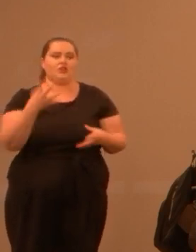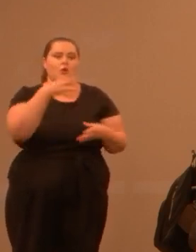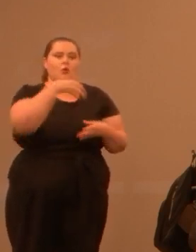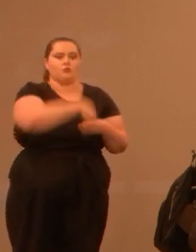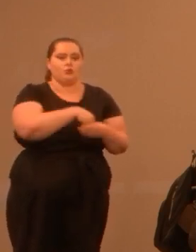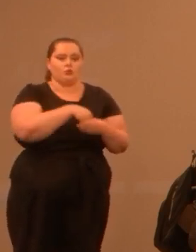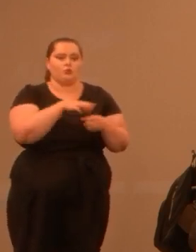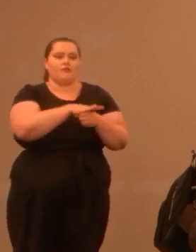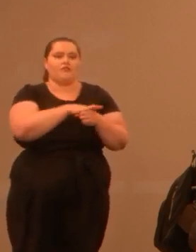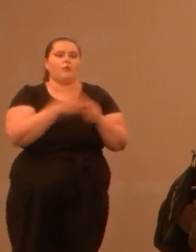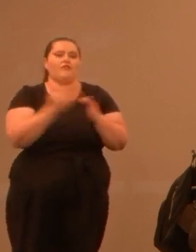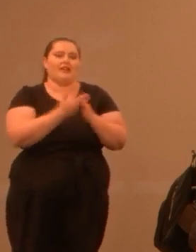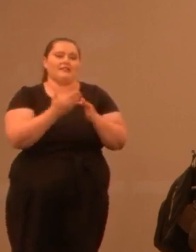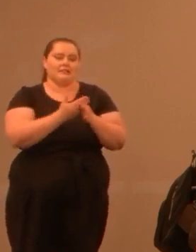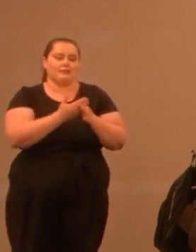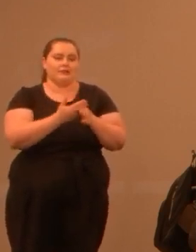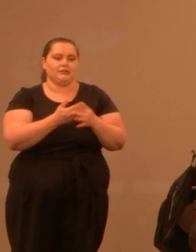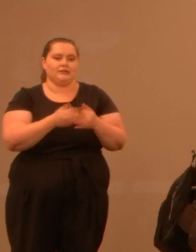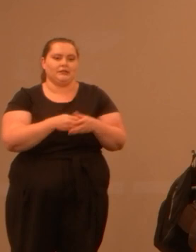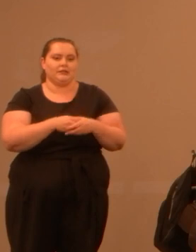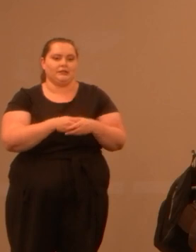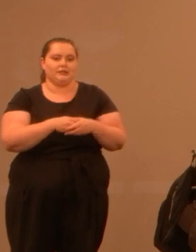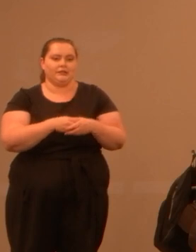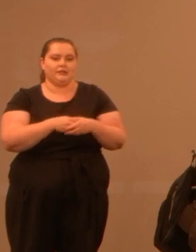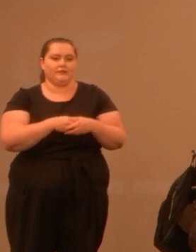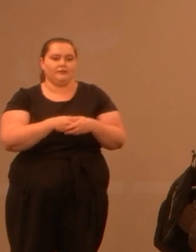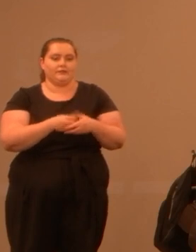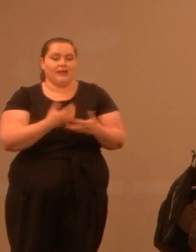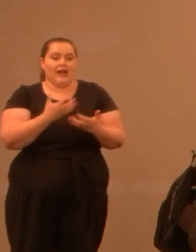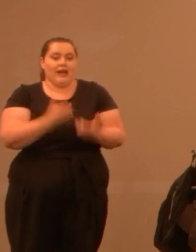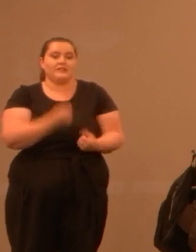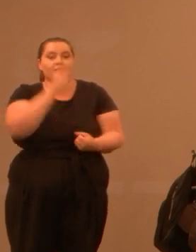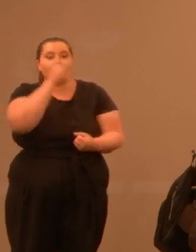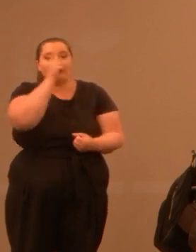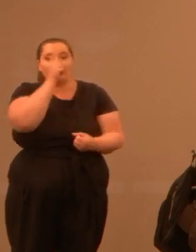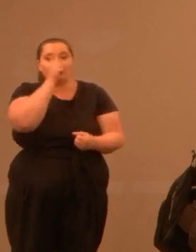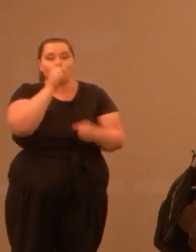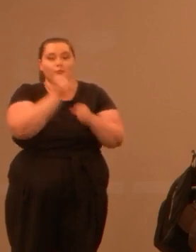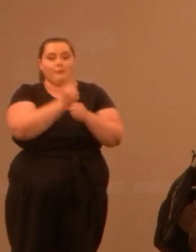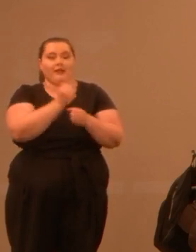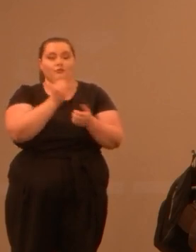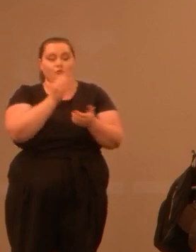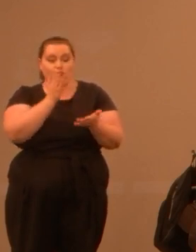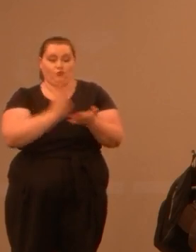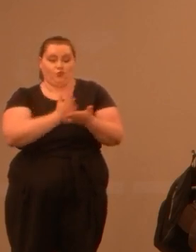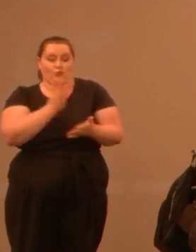accessibility. And it has a potential to make real differences in the lives